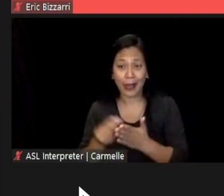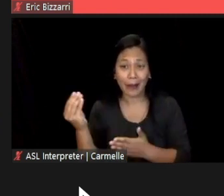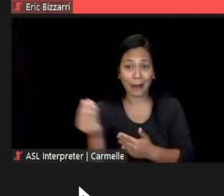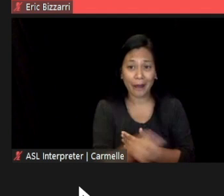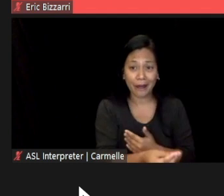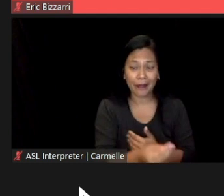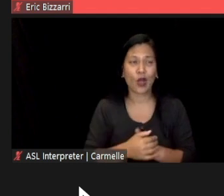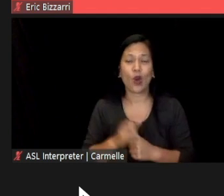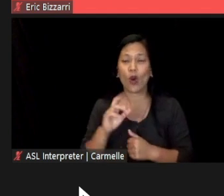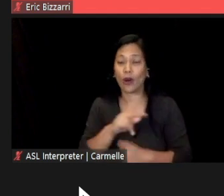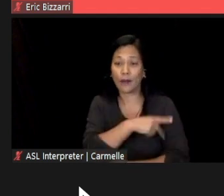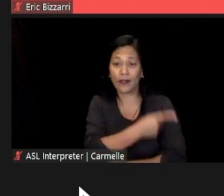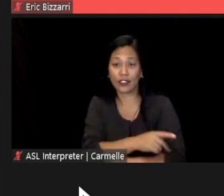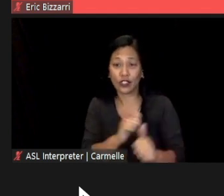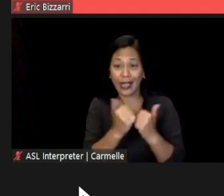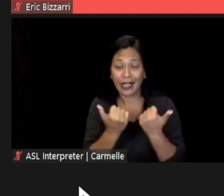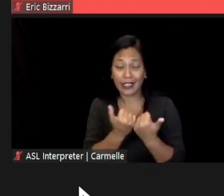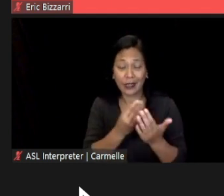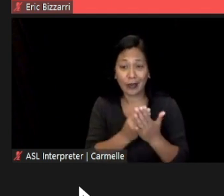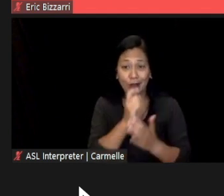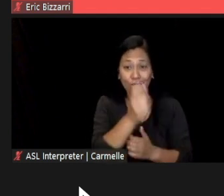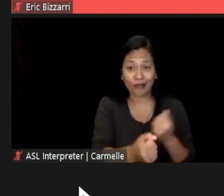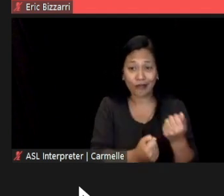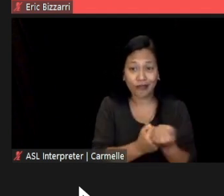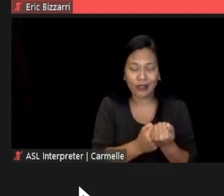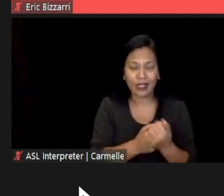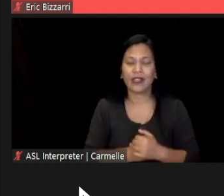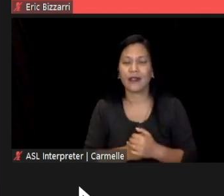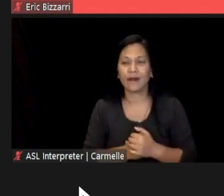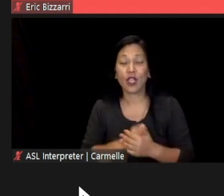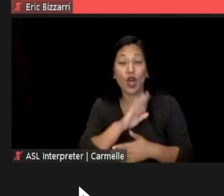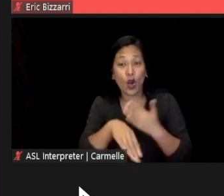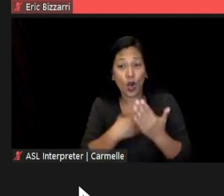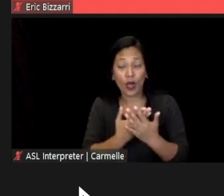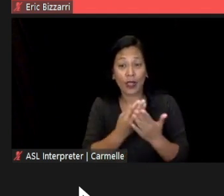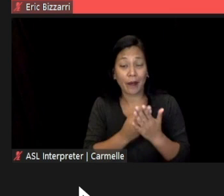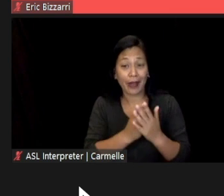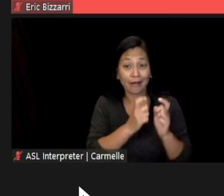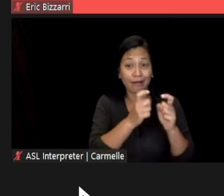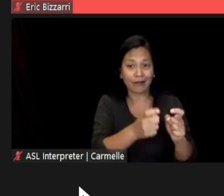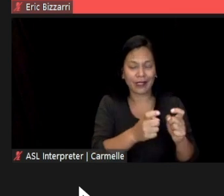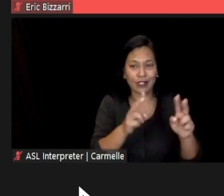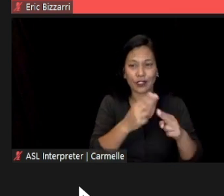provincial agency, they're all deemed quote unquote, or most of it is deemed, assistance